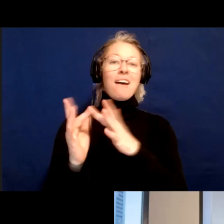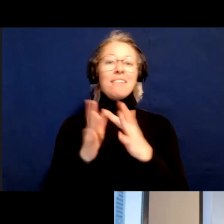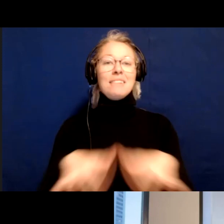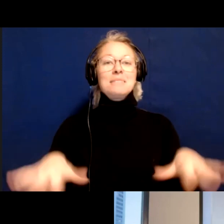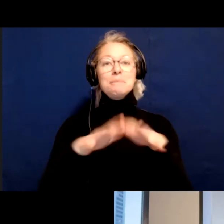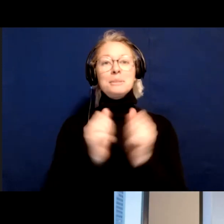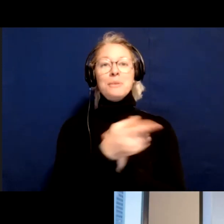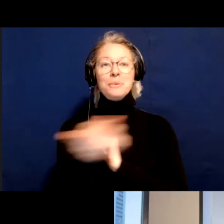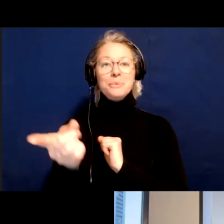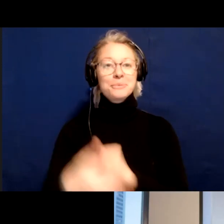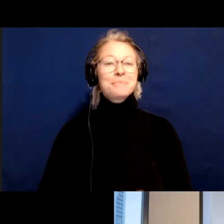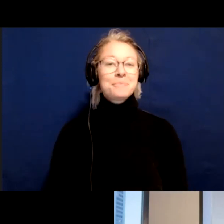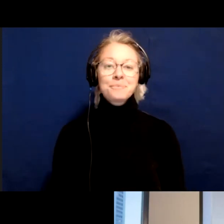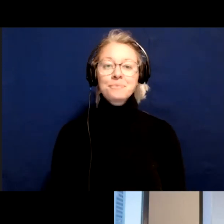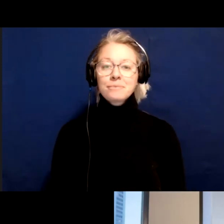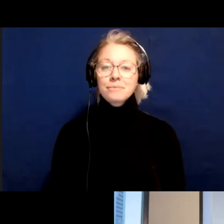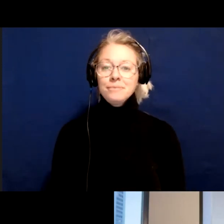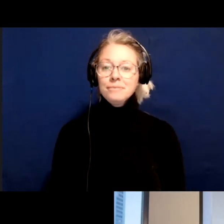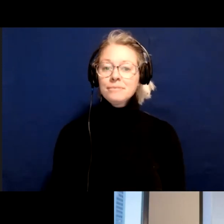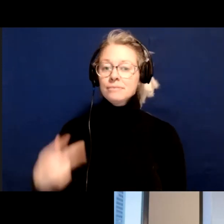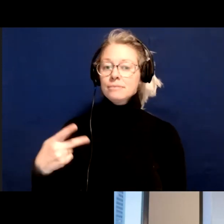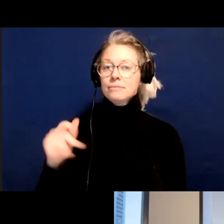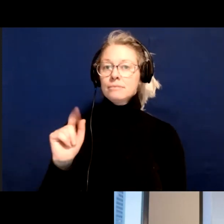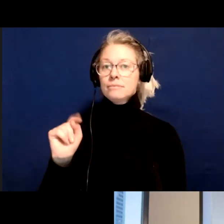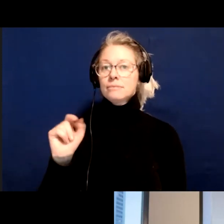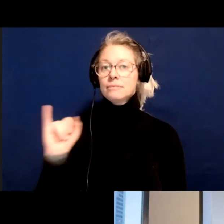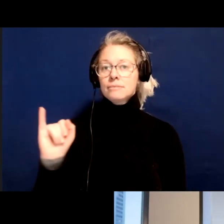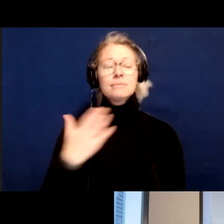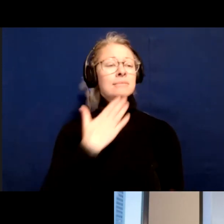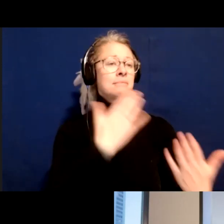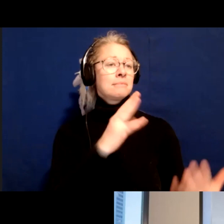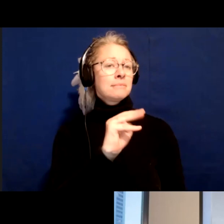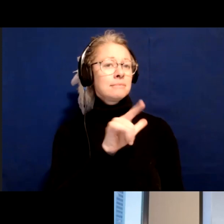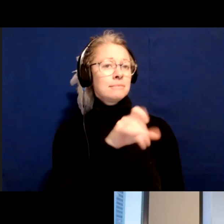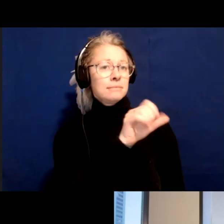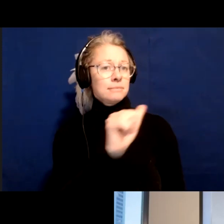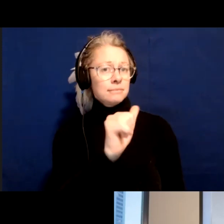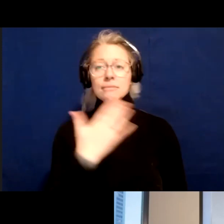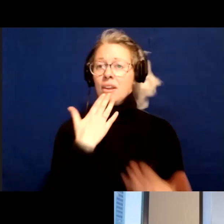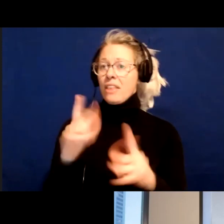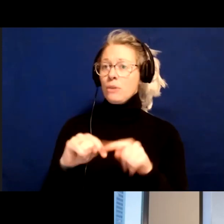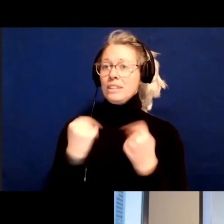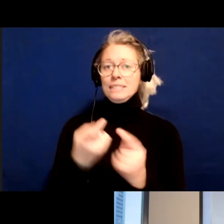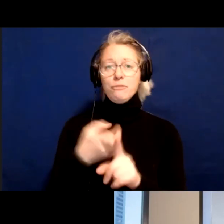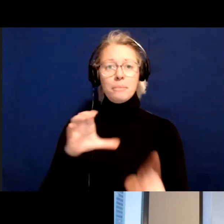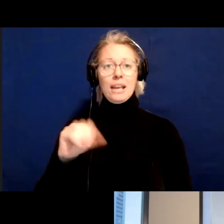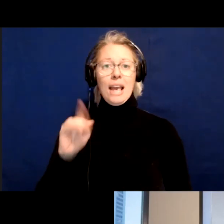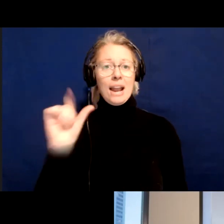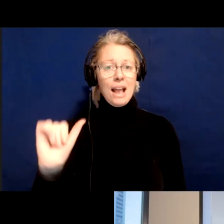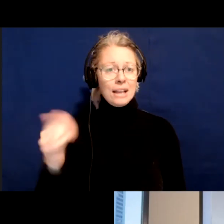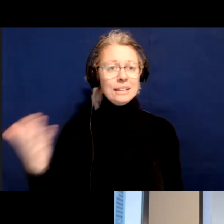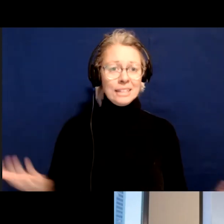Patti Pon: Thank you, Melissa. Many thanks to the team here at CADA, who helped us set